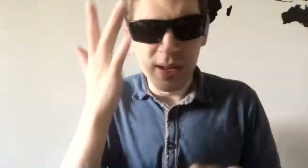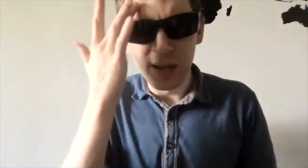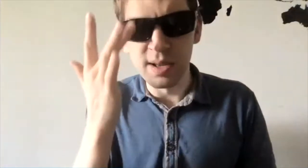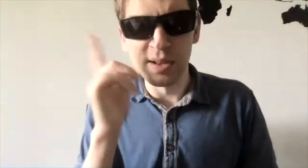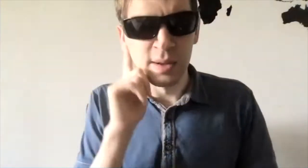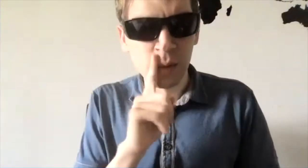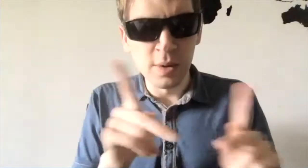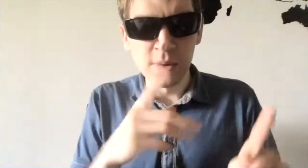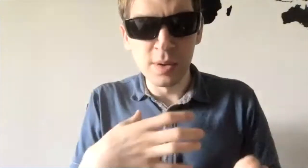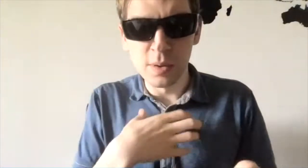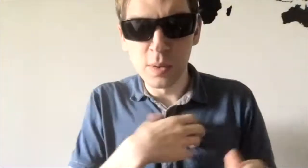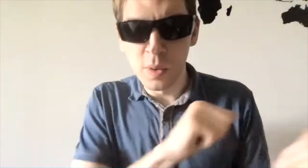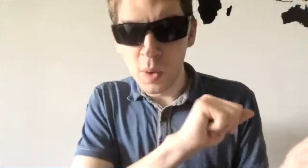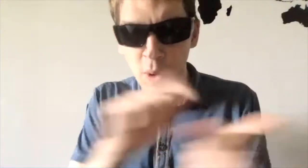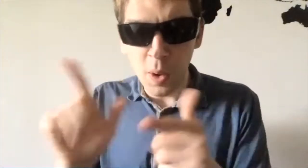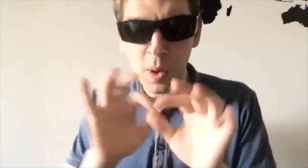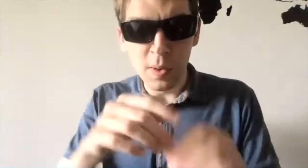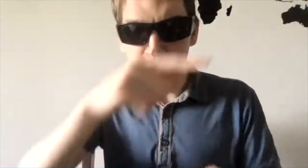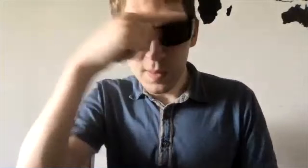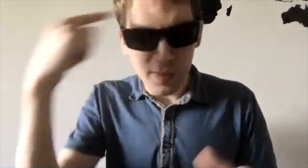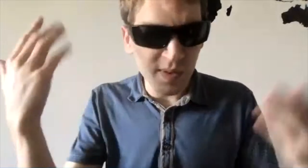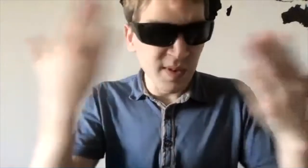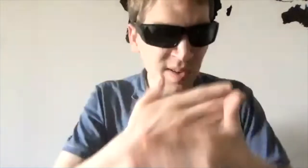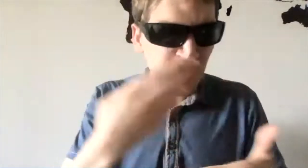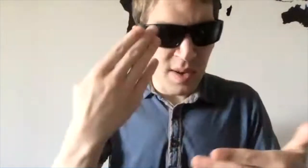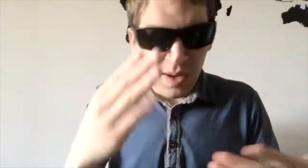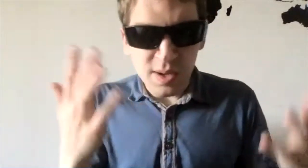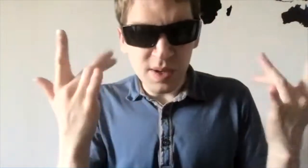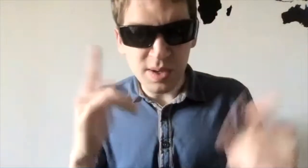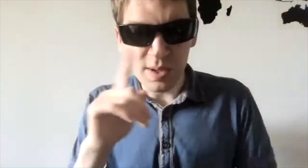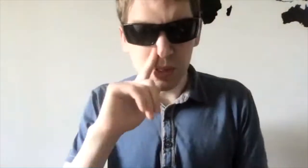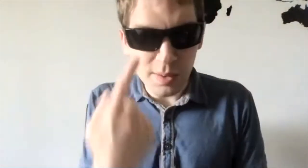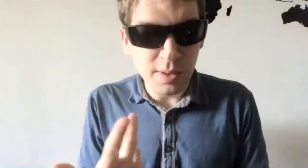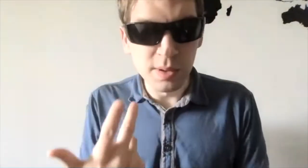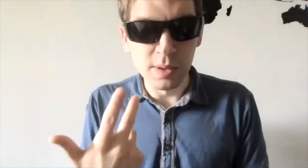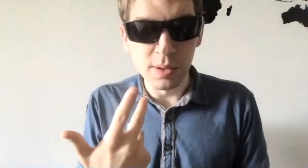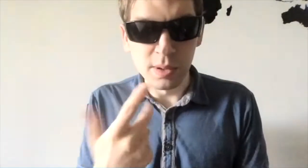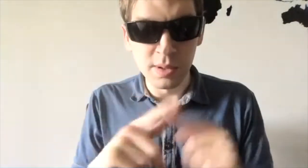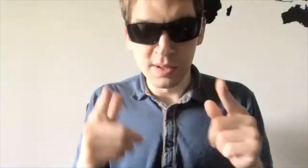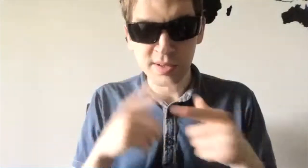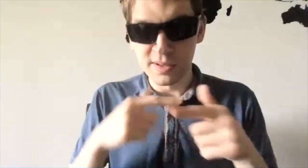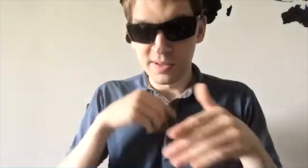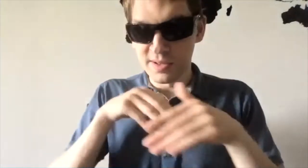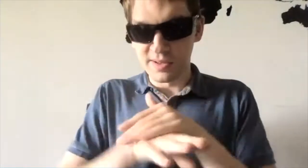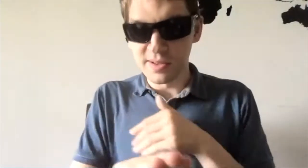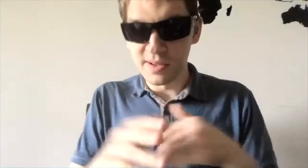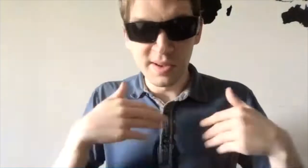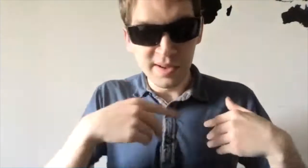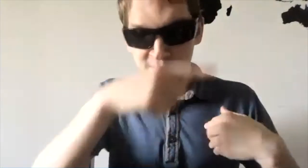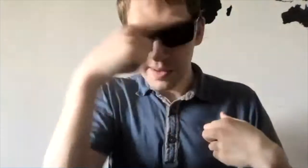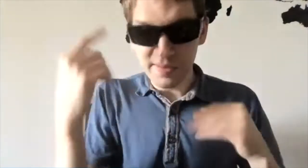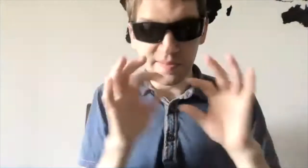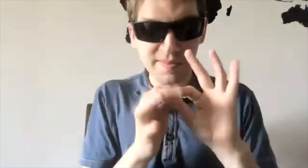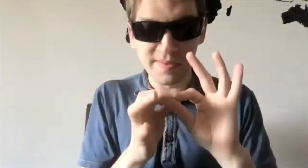(Jason) Yeah some people, again, aren't too concerned about what an interpreter is wearing or they're